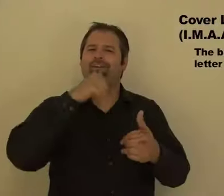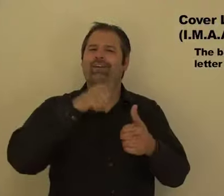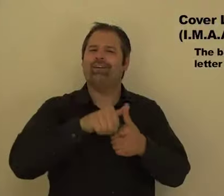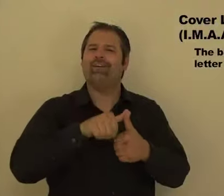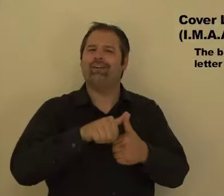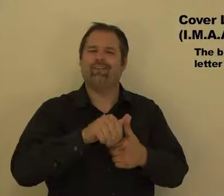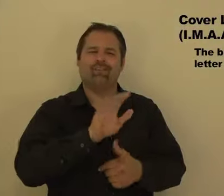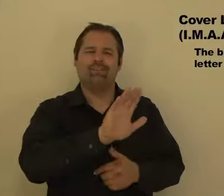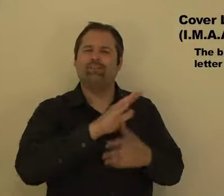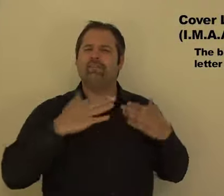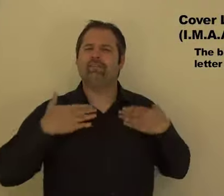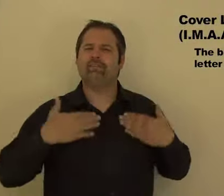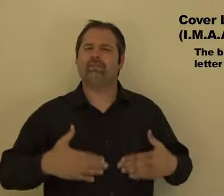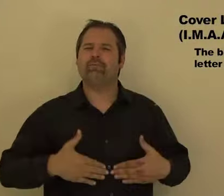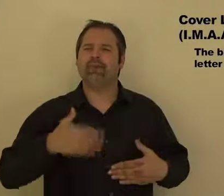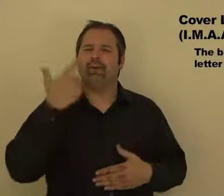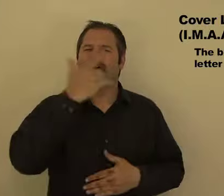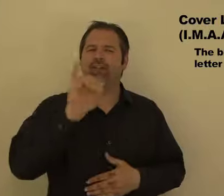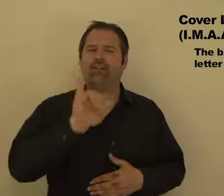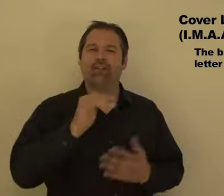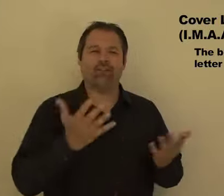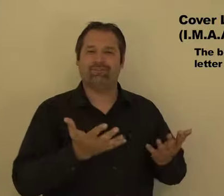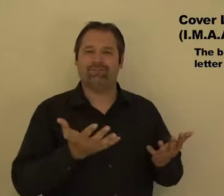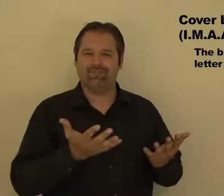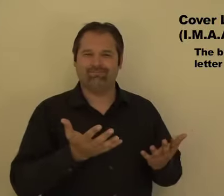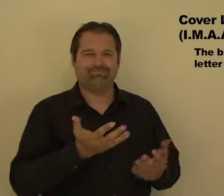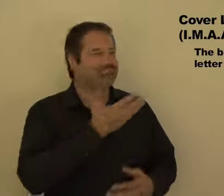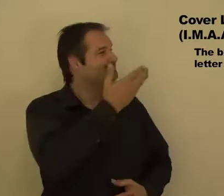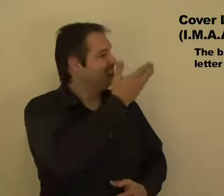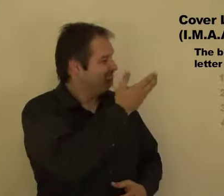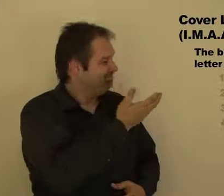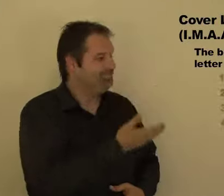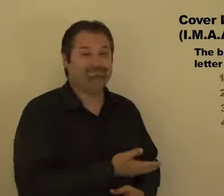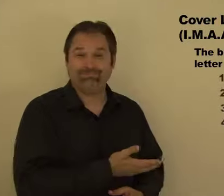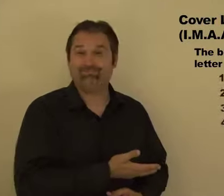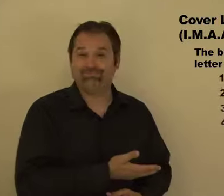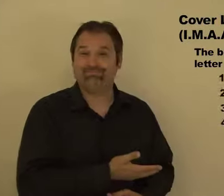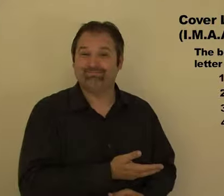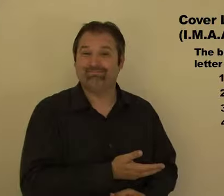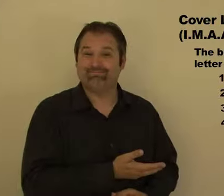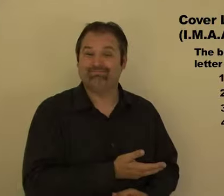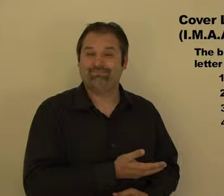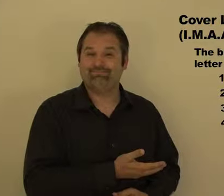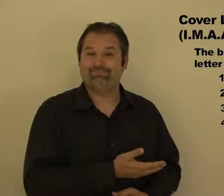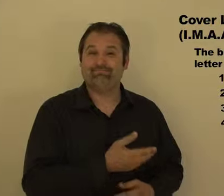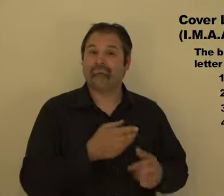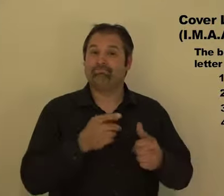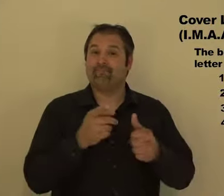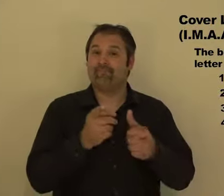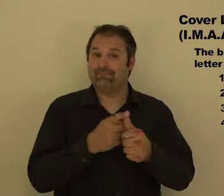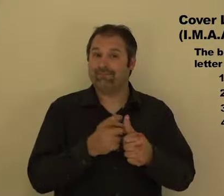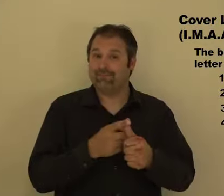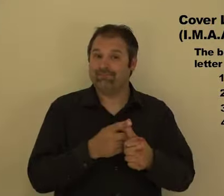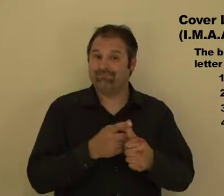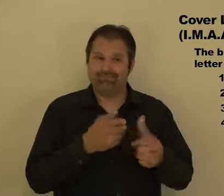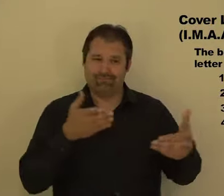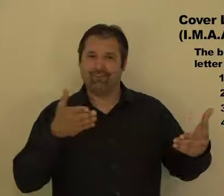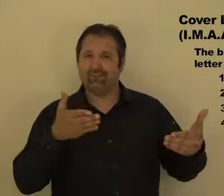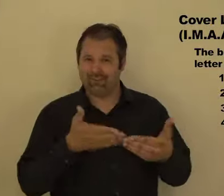an introductory paragraph to focus the reader and grab their attention.